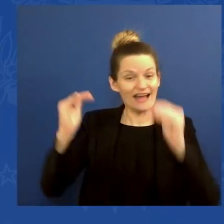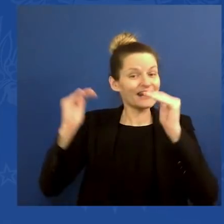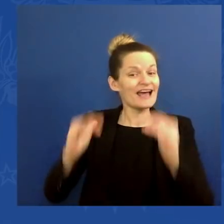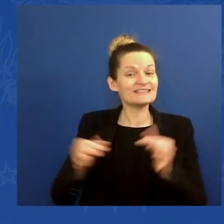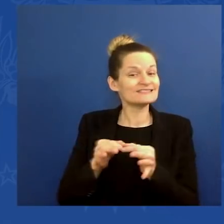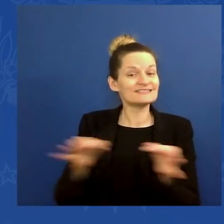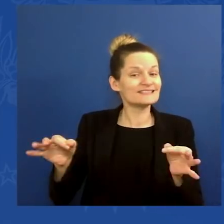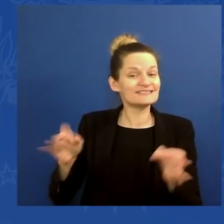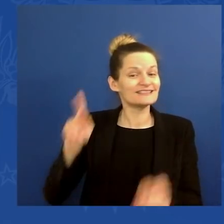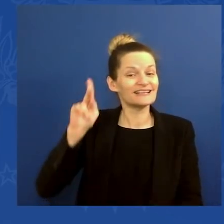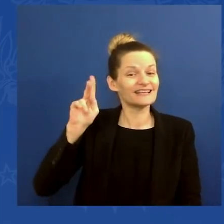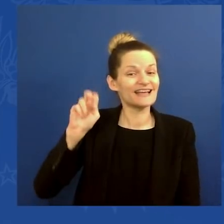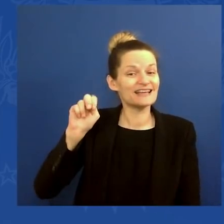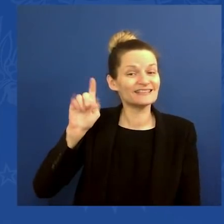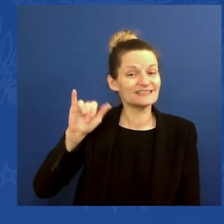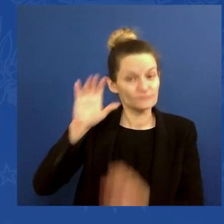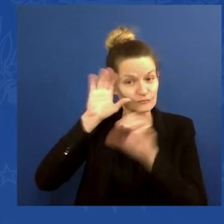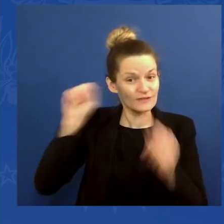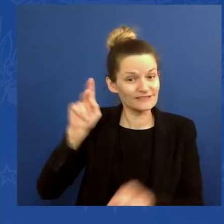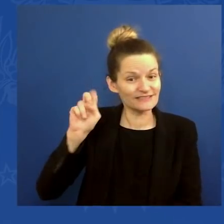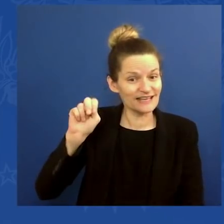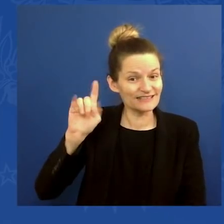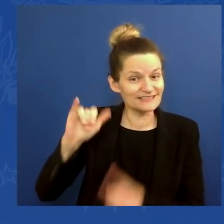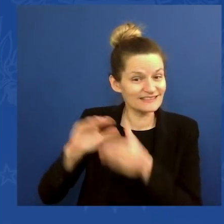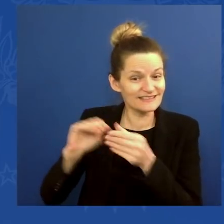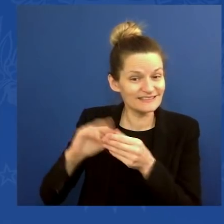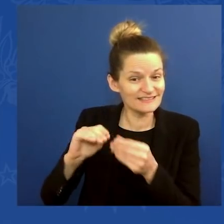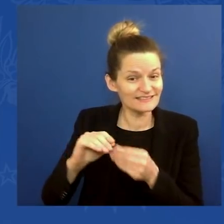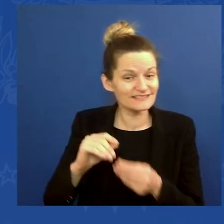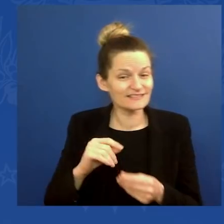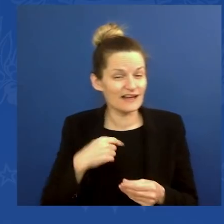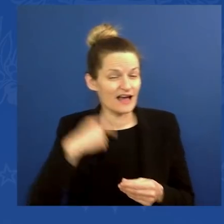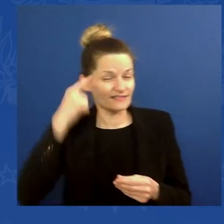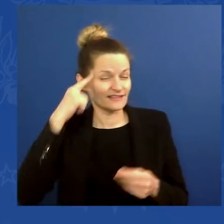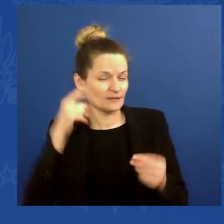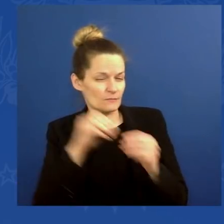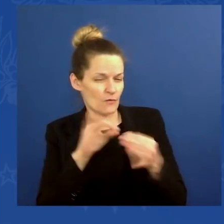President Kennedy made this statement thinking of Joe Biden.